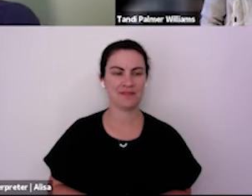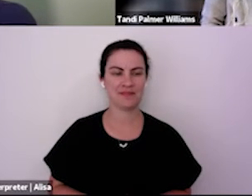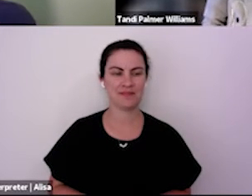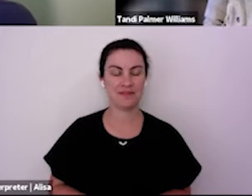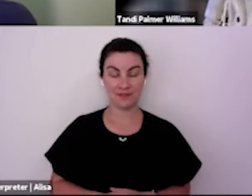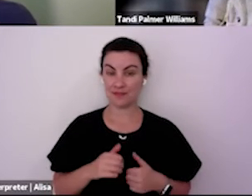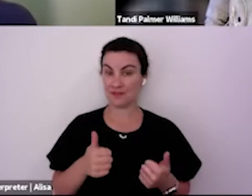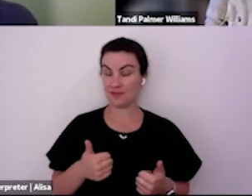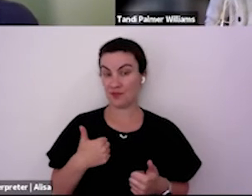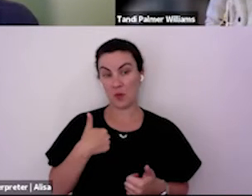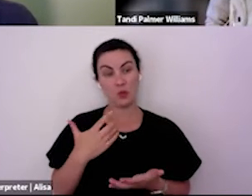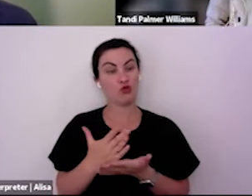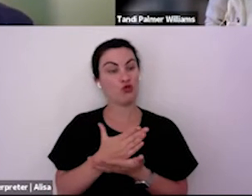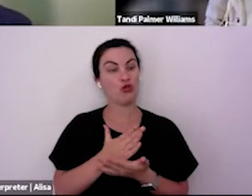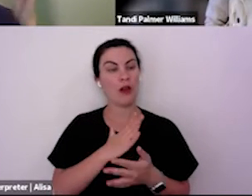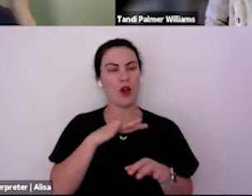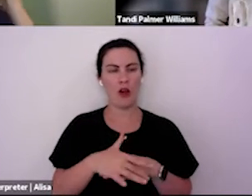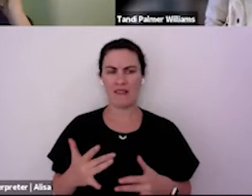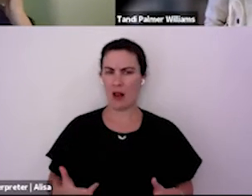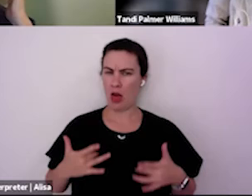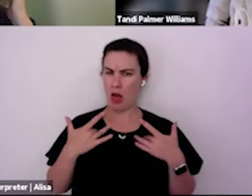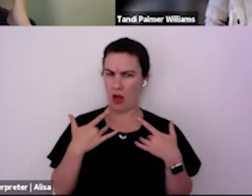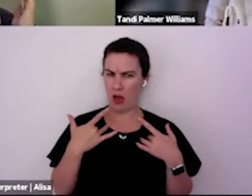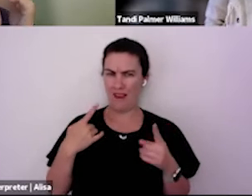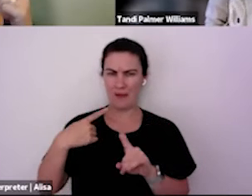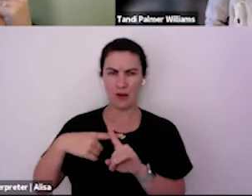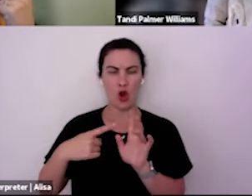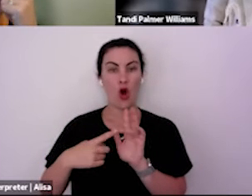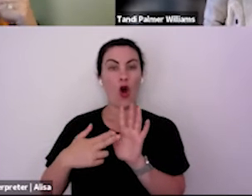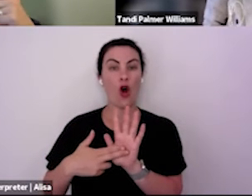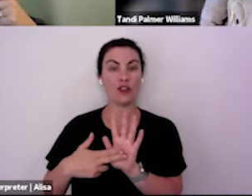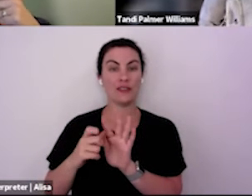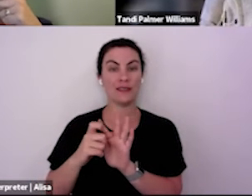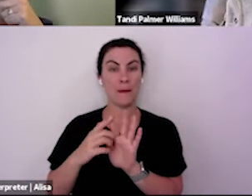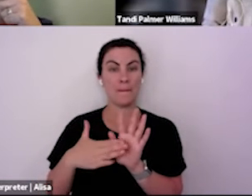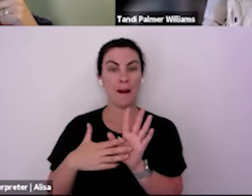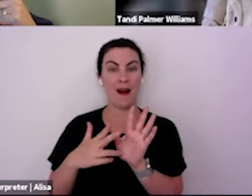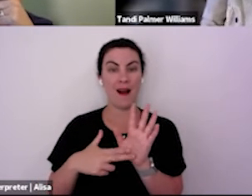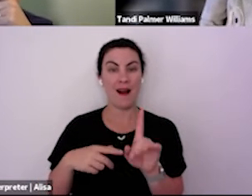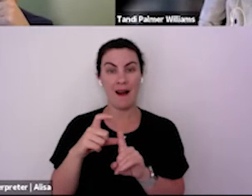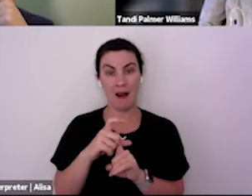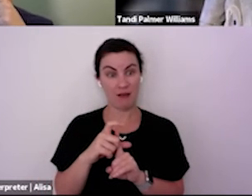being live and on-demand, but I just wanted to mention that both live and on-demand experiences are appealing.